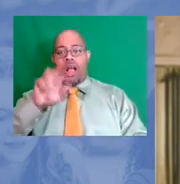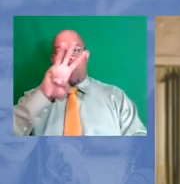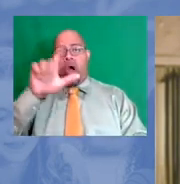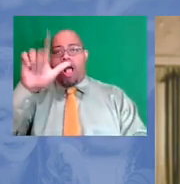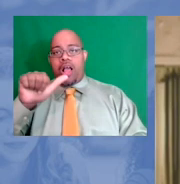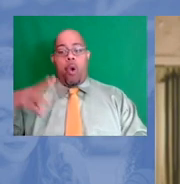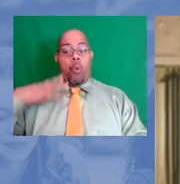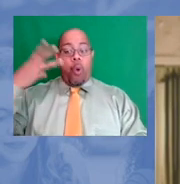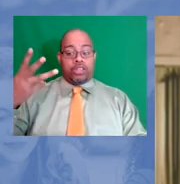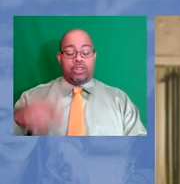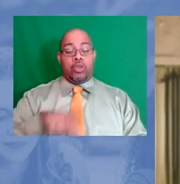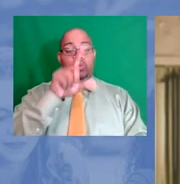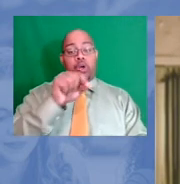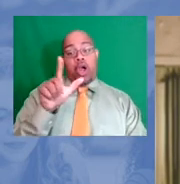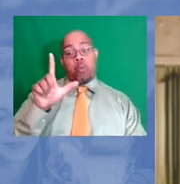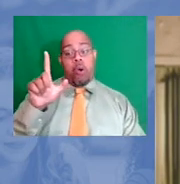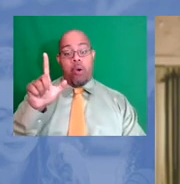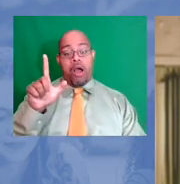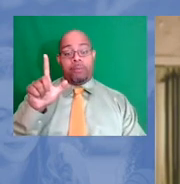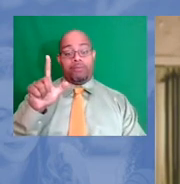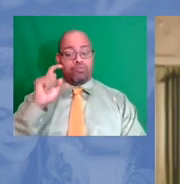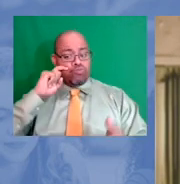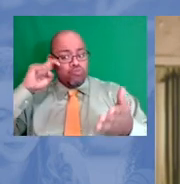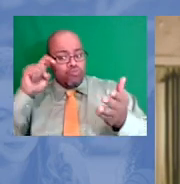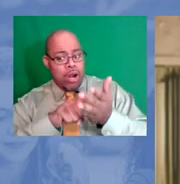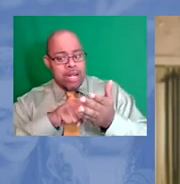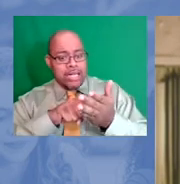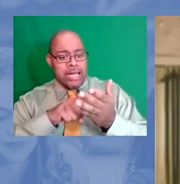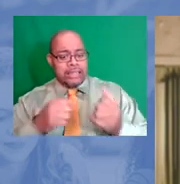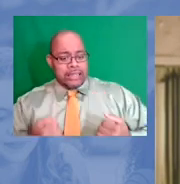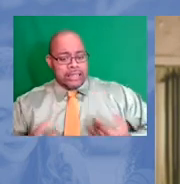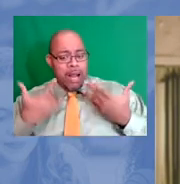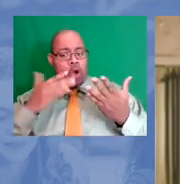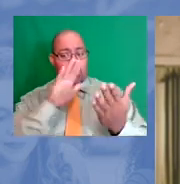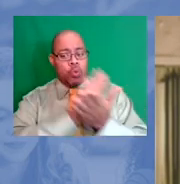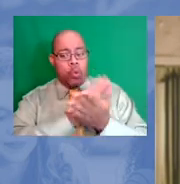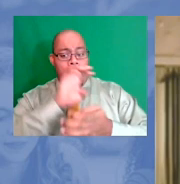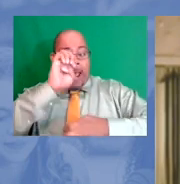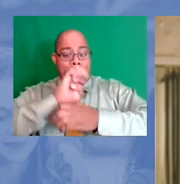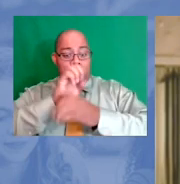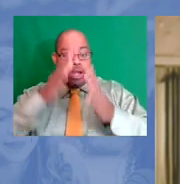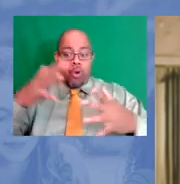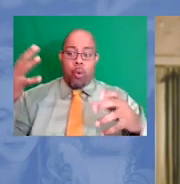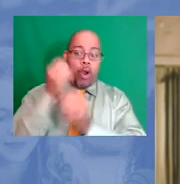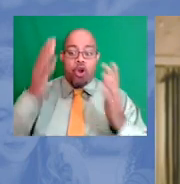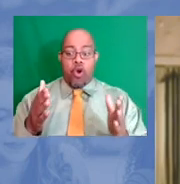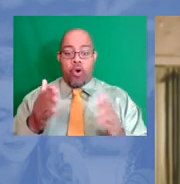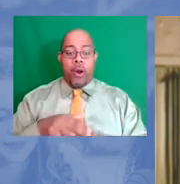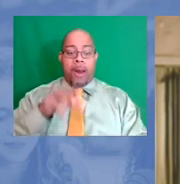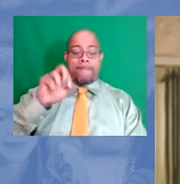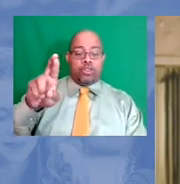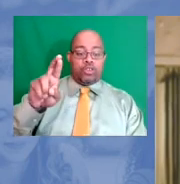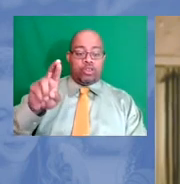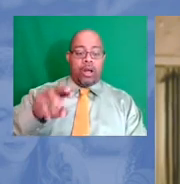THE 2021 RECOGNIZING INSPIRING SCHOOL EMPLOYEES WINNER, MR. MELITO RAMIREZ.